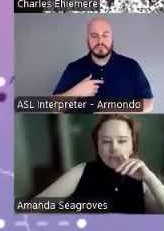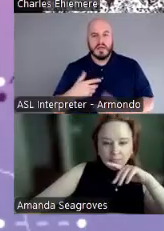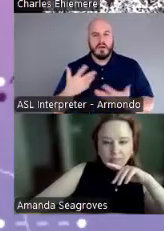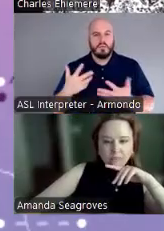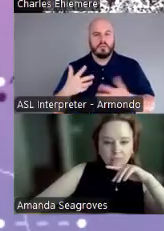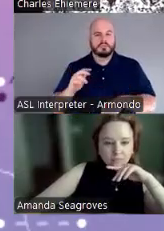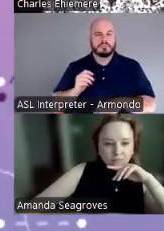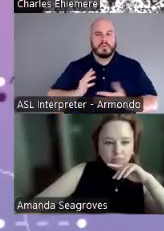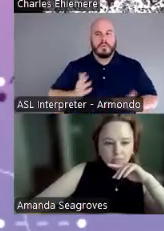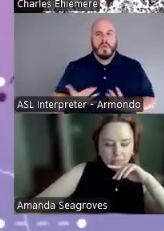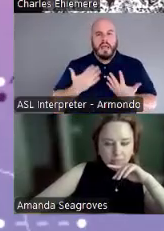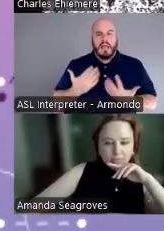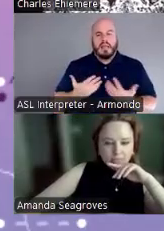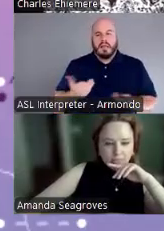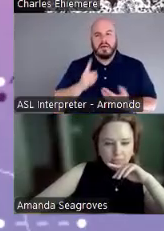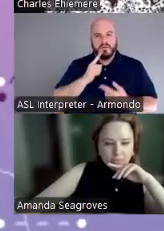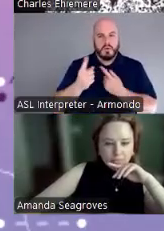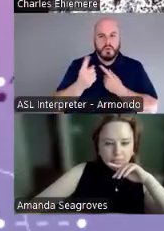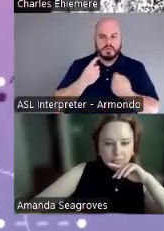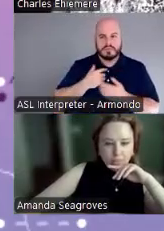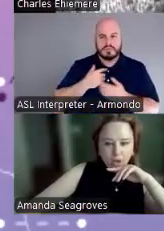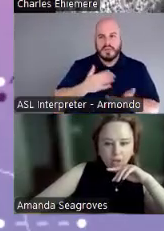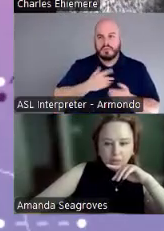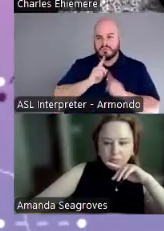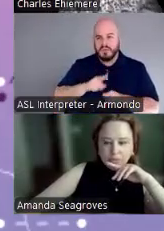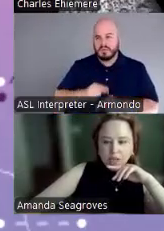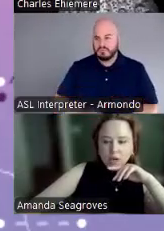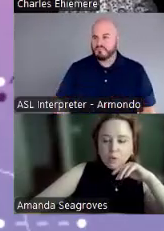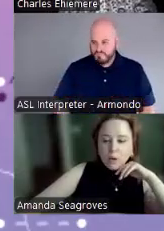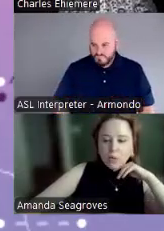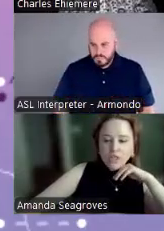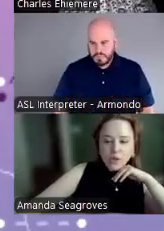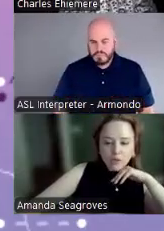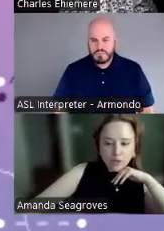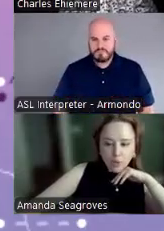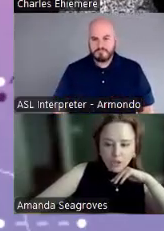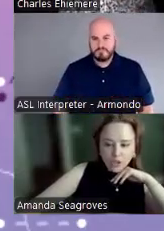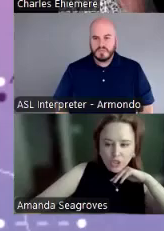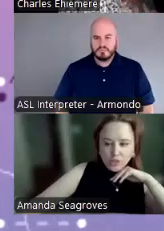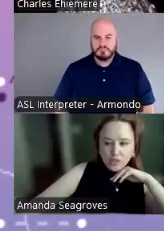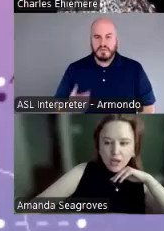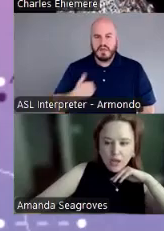and I'll be glad to respond. So we do have a few questions,